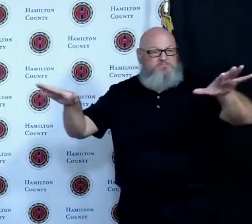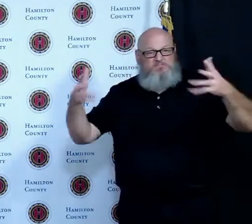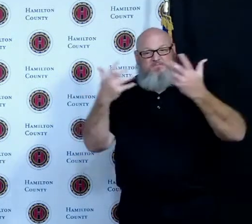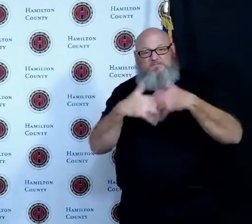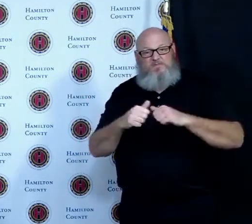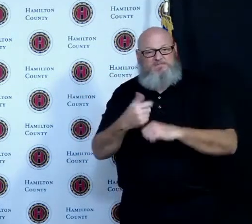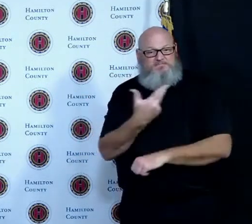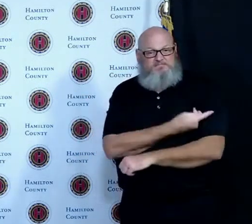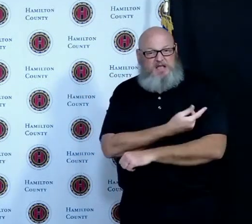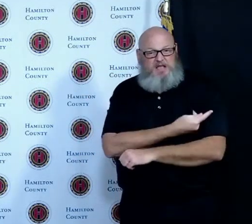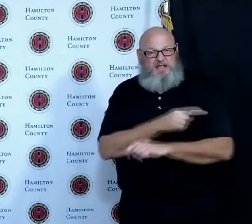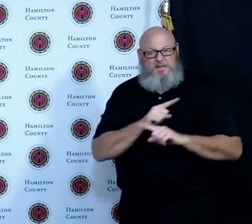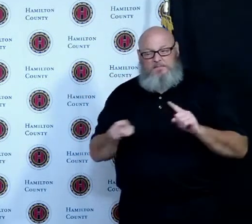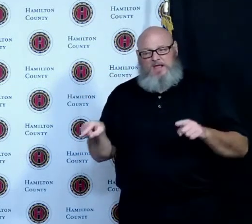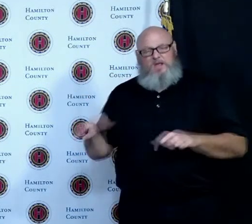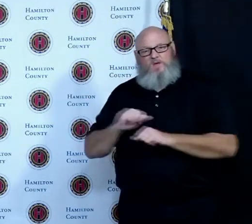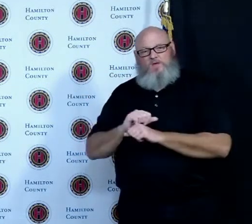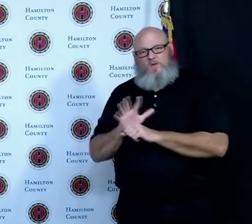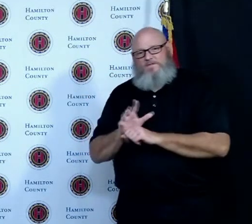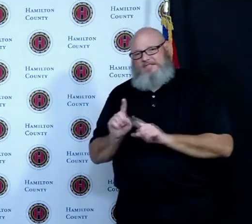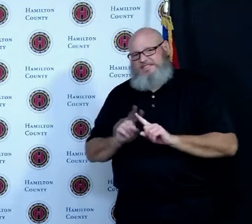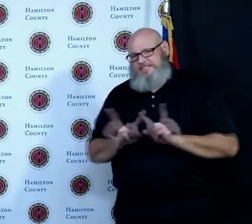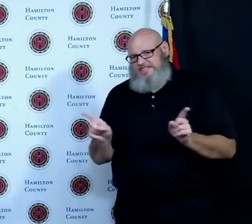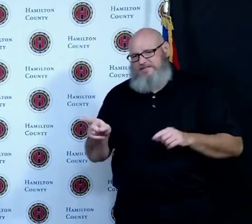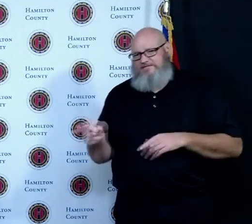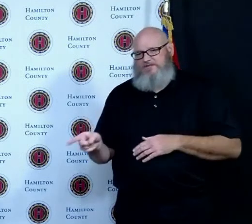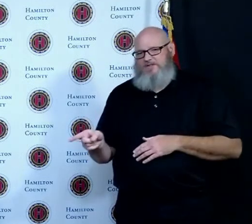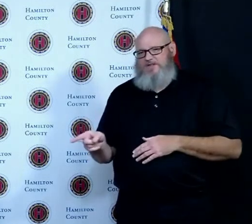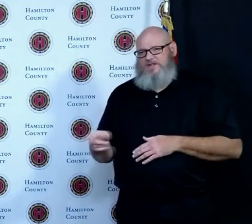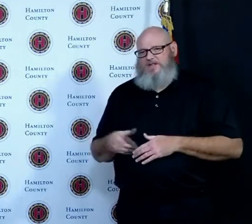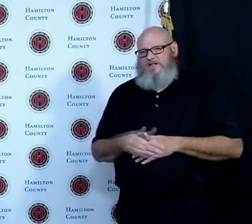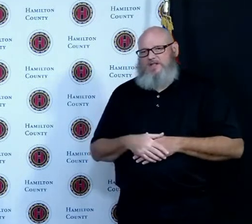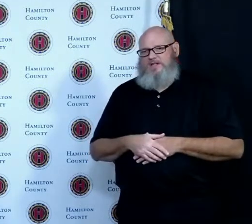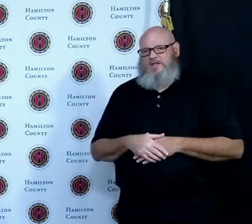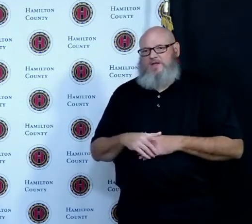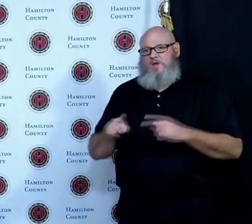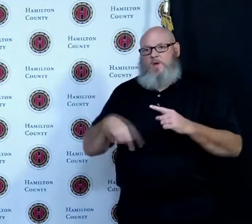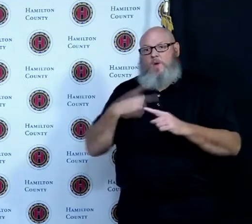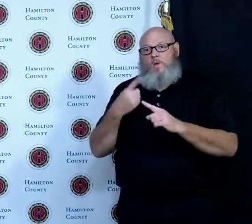as vaccine becomes available I think the plan certainly will include utilizing many many more